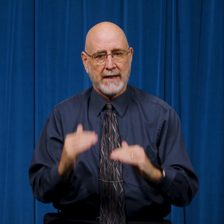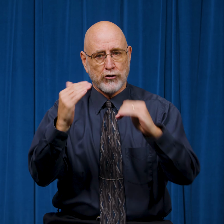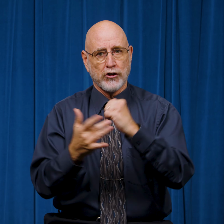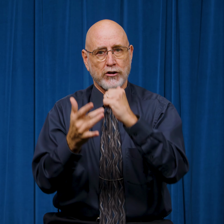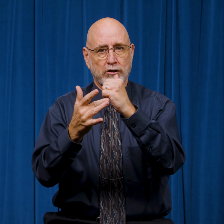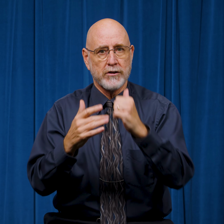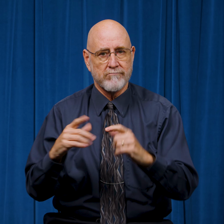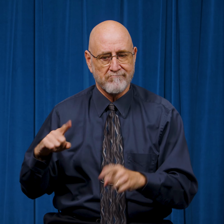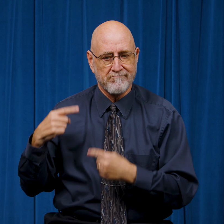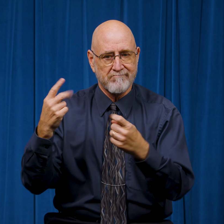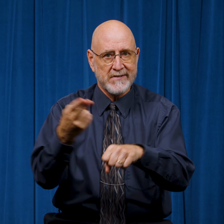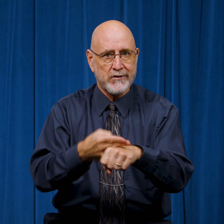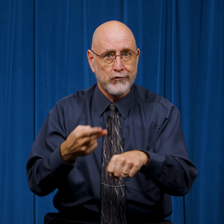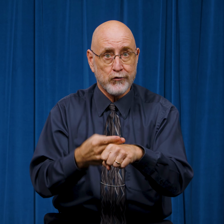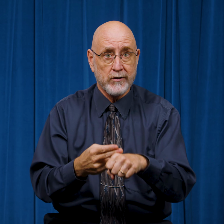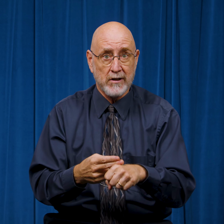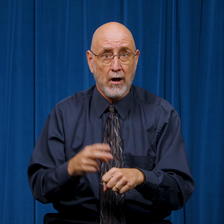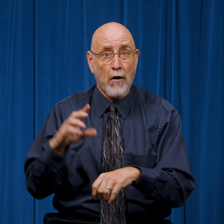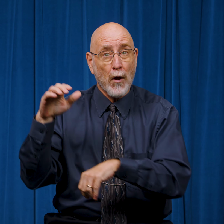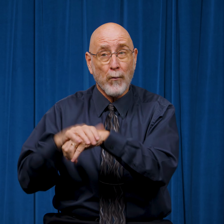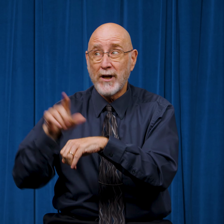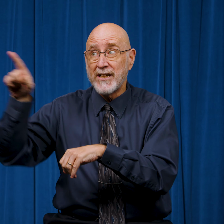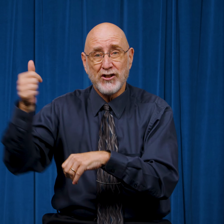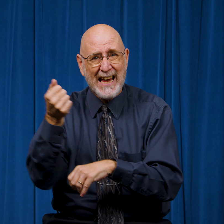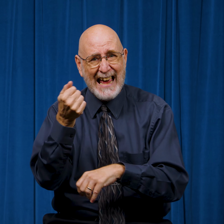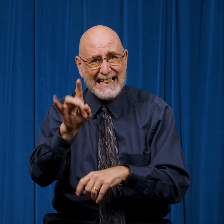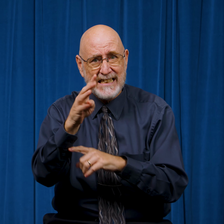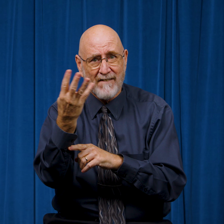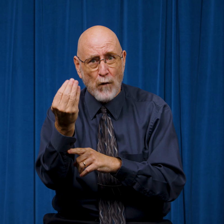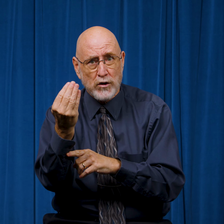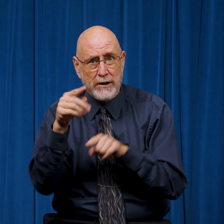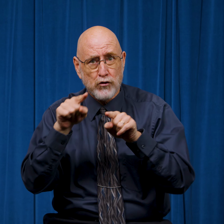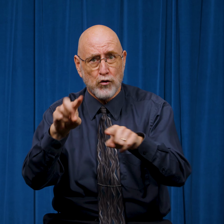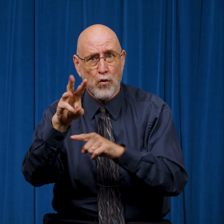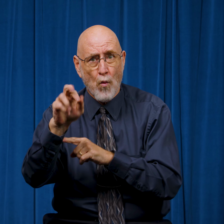It was burned by the British in 1814 during the War of 1812,